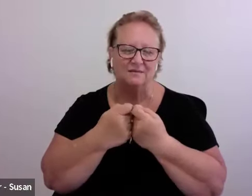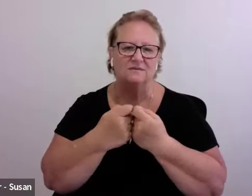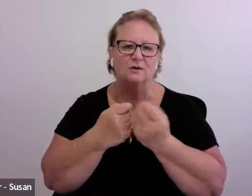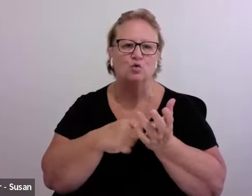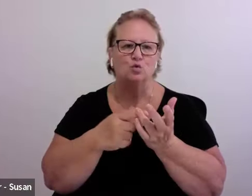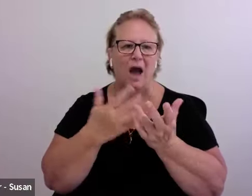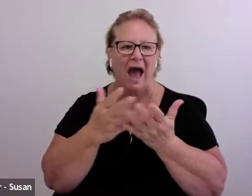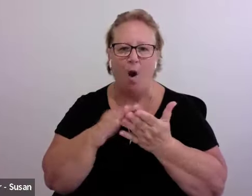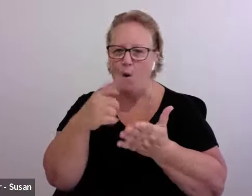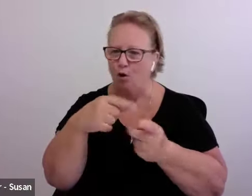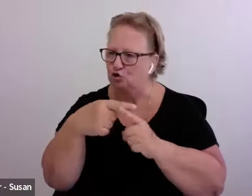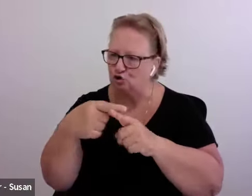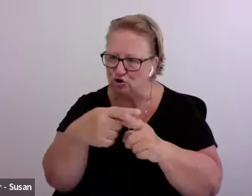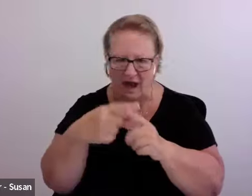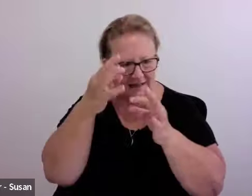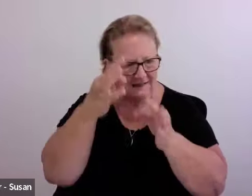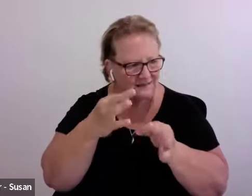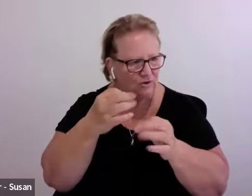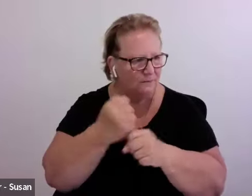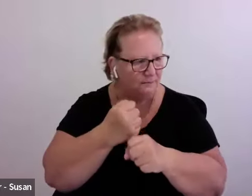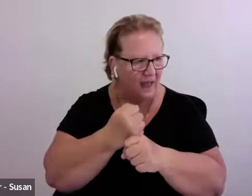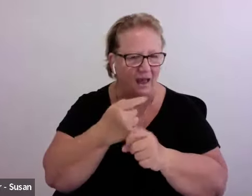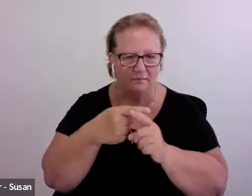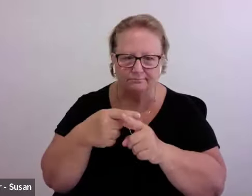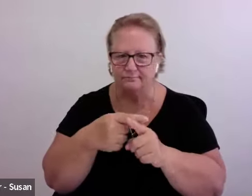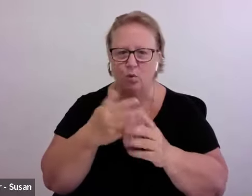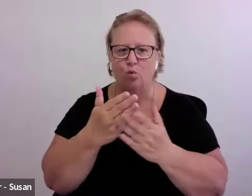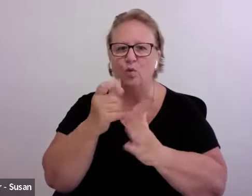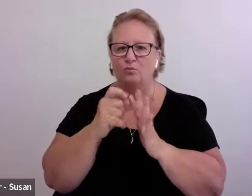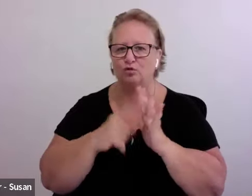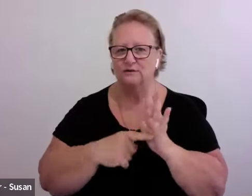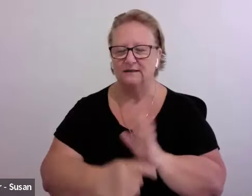research structure where authority sits with one lead